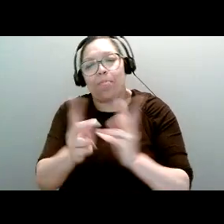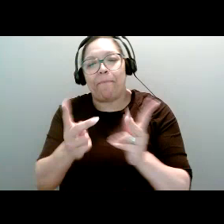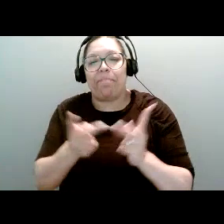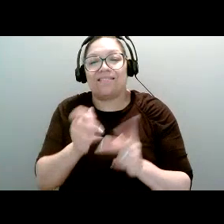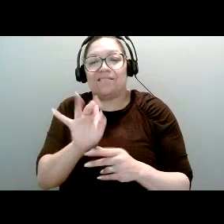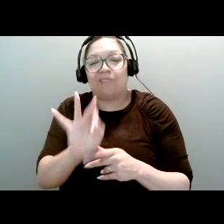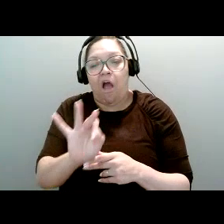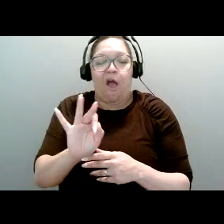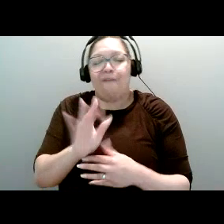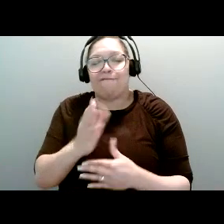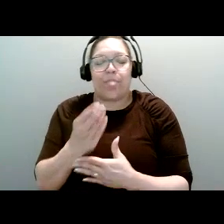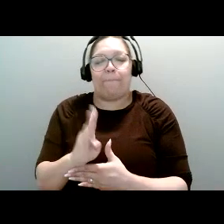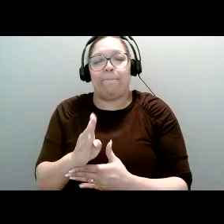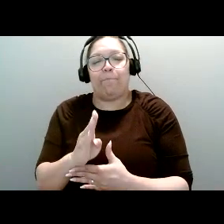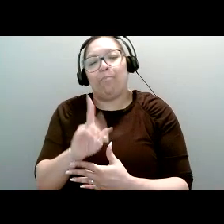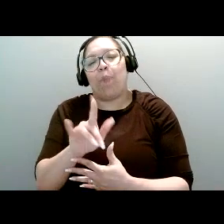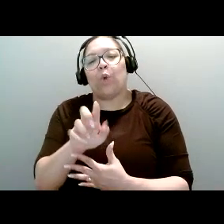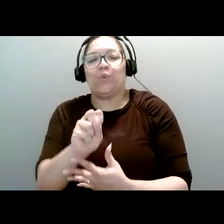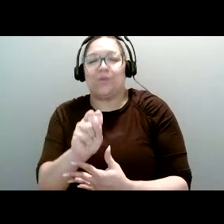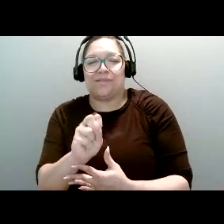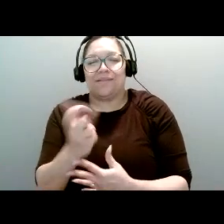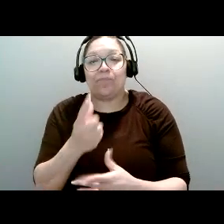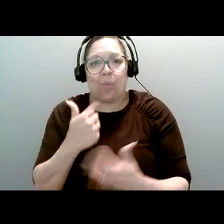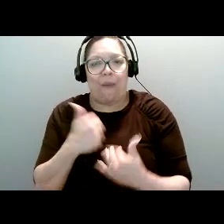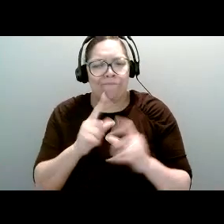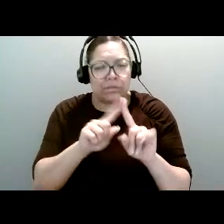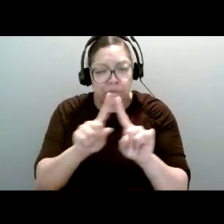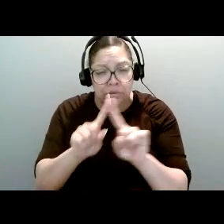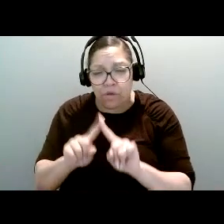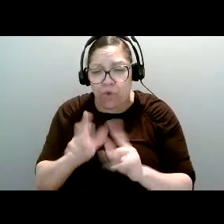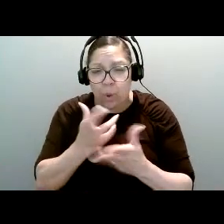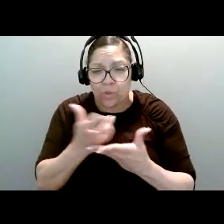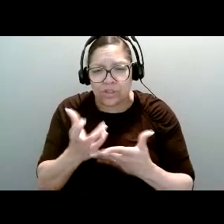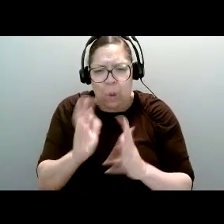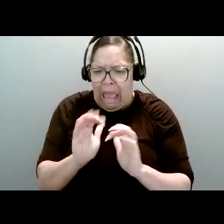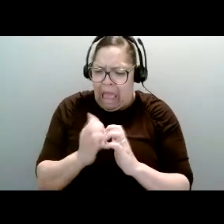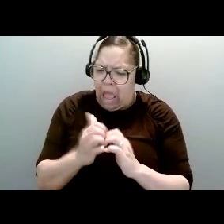And so we have these different resources. And again, it's how do we connect these resources to